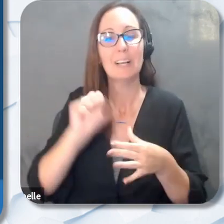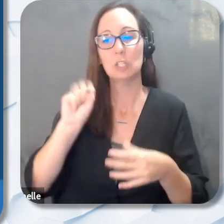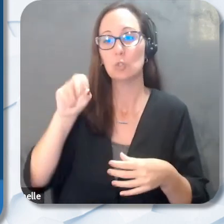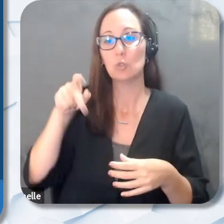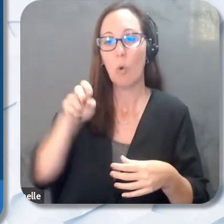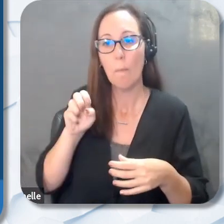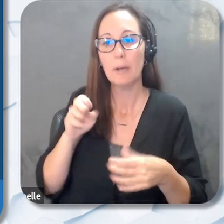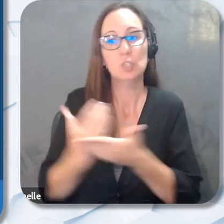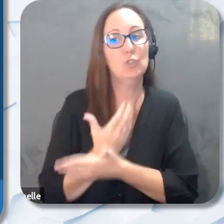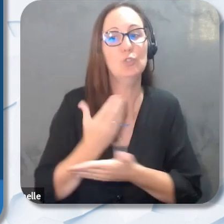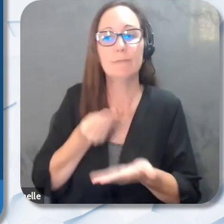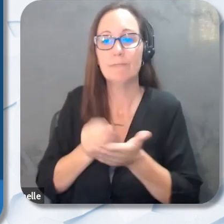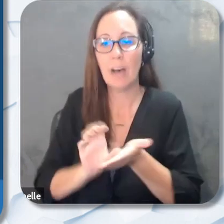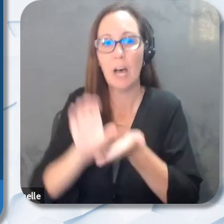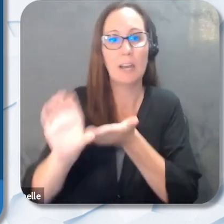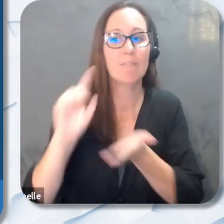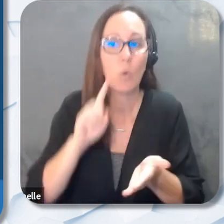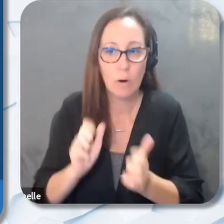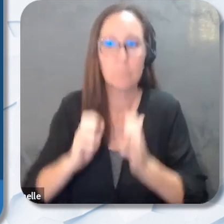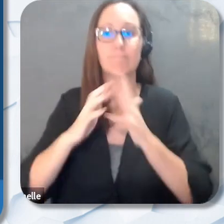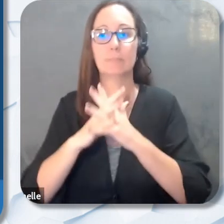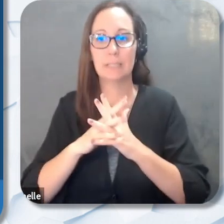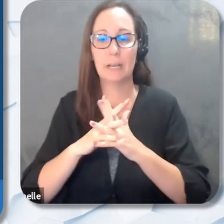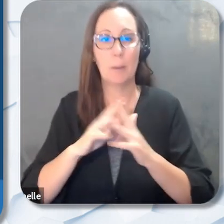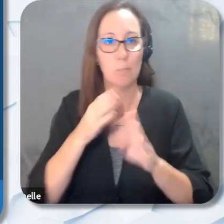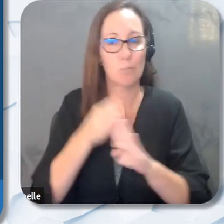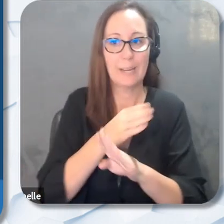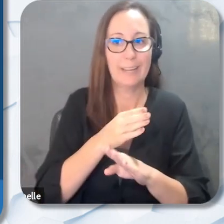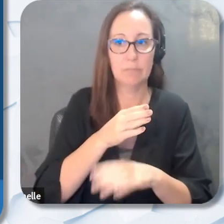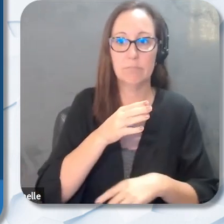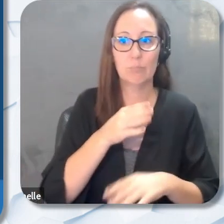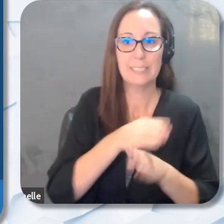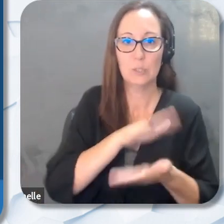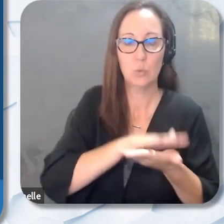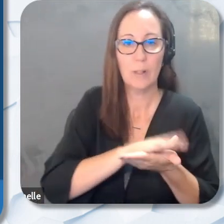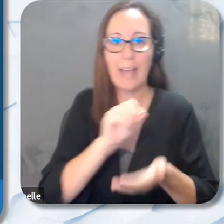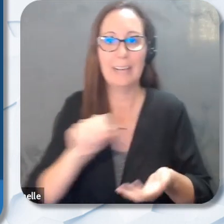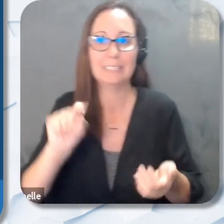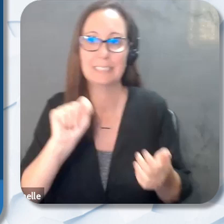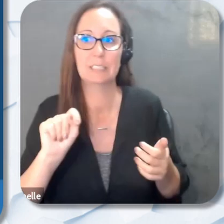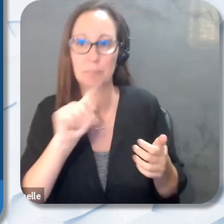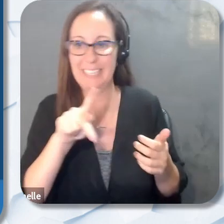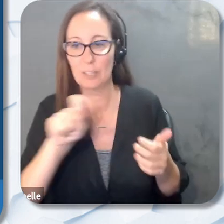support universal preschool implementation. As well as p3 coherence and to clarify when